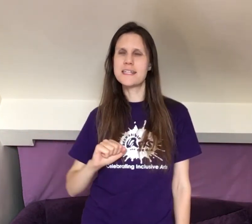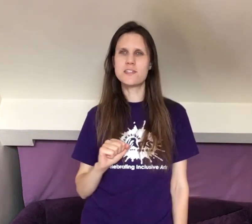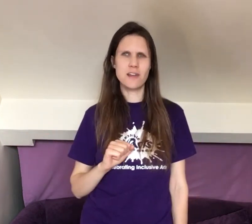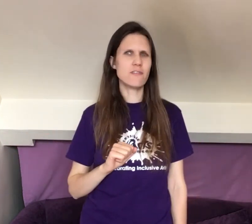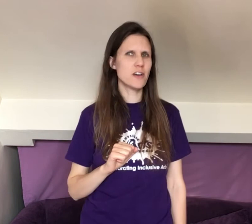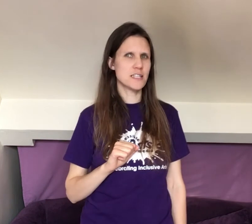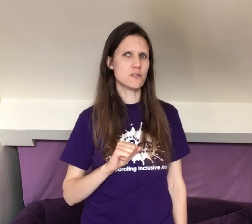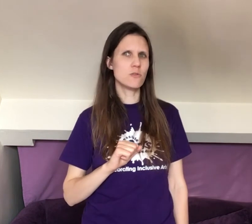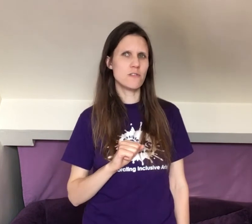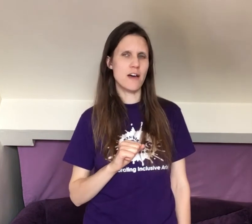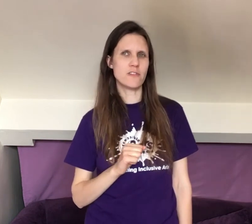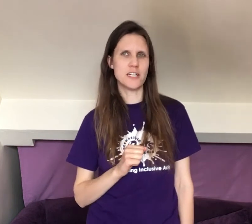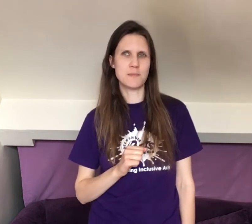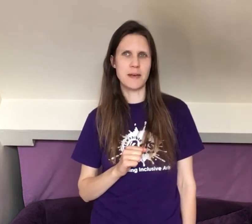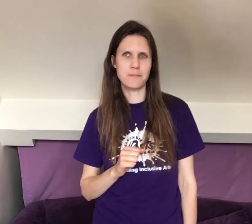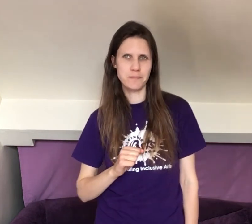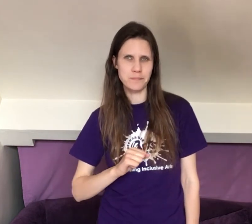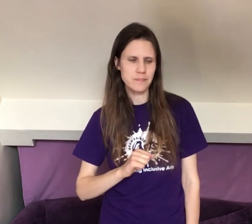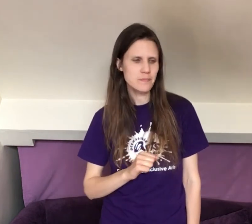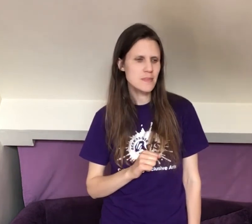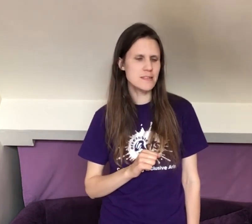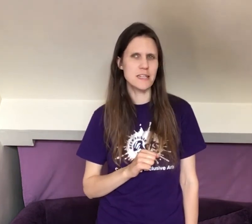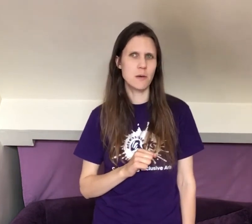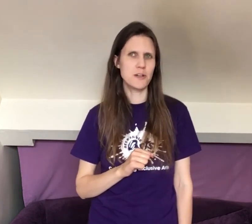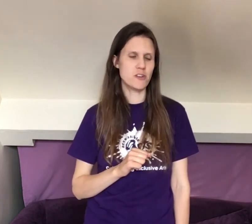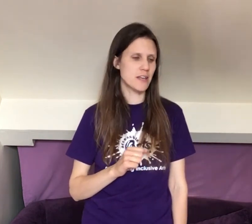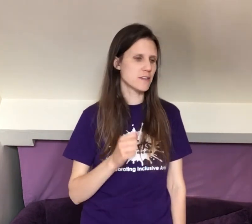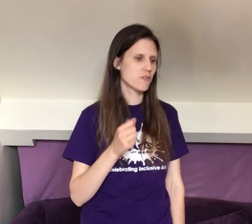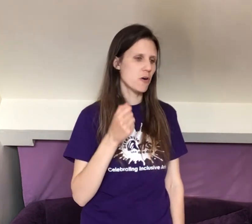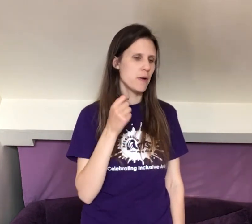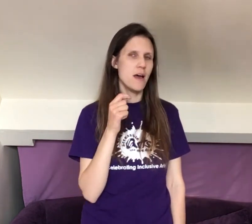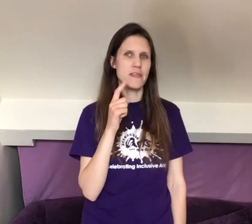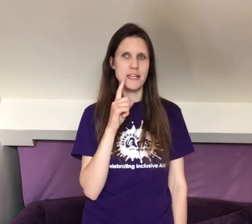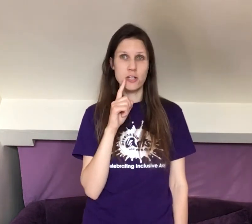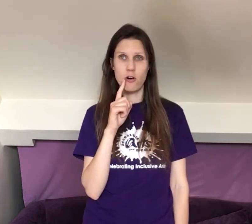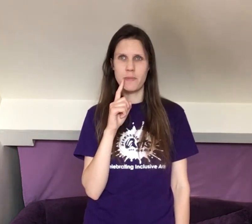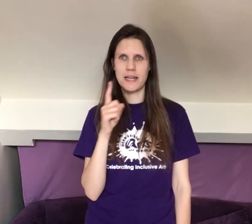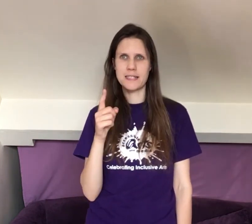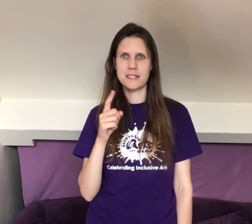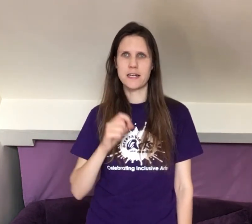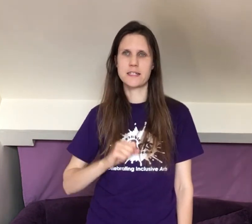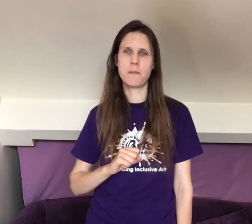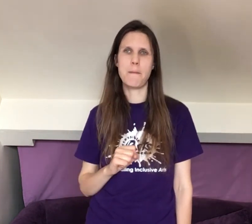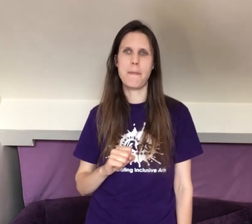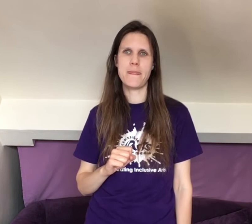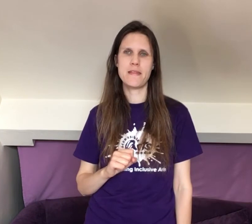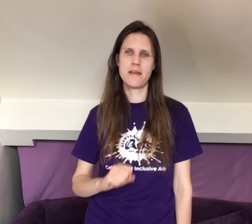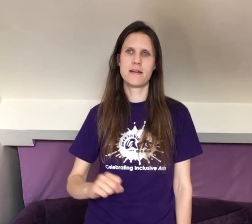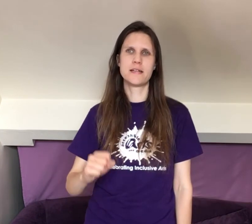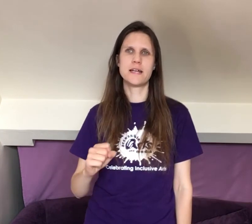Let’s do that first, all of that first bit. It’s a little bit tricky. So from they told me last night.